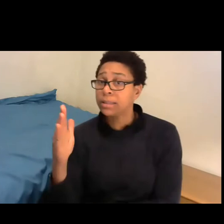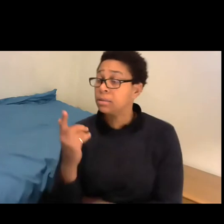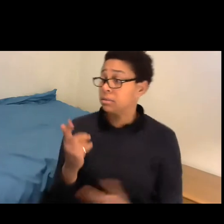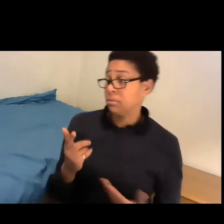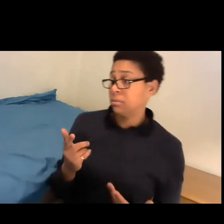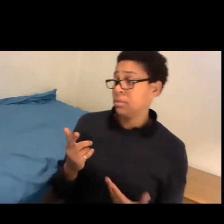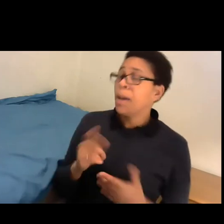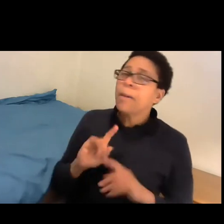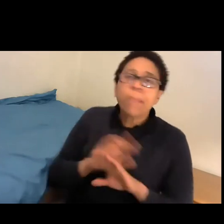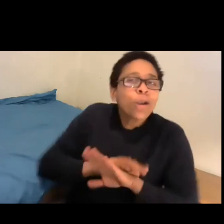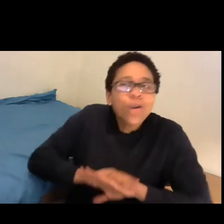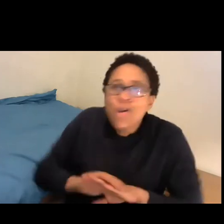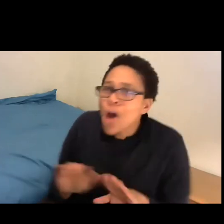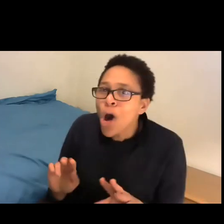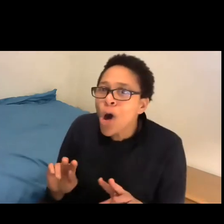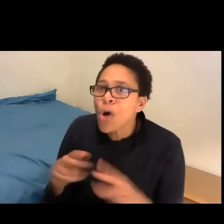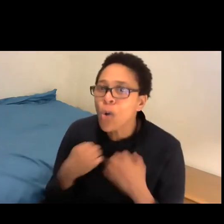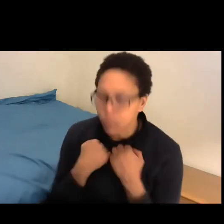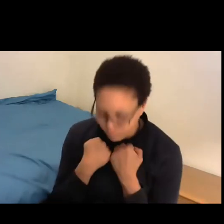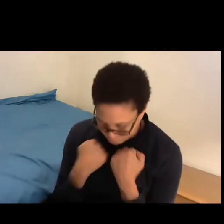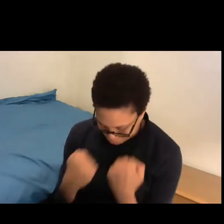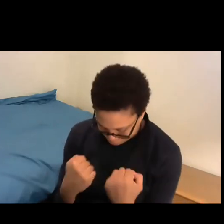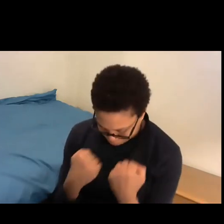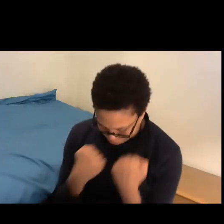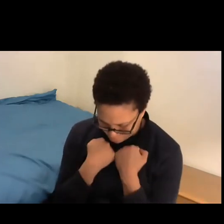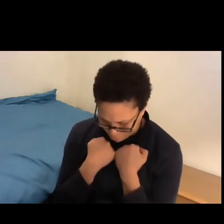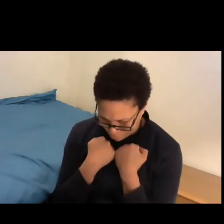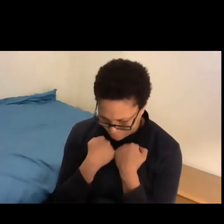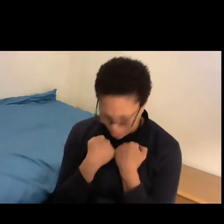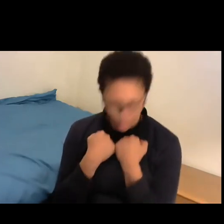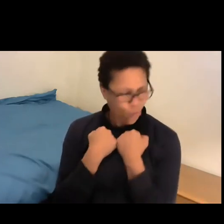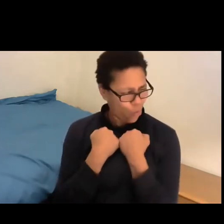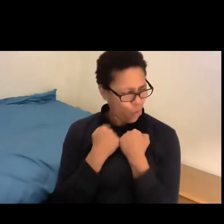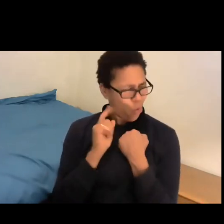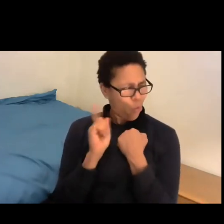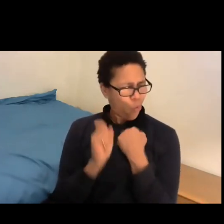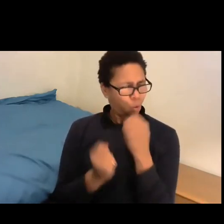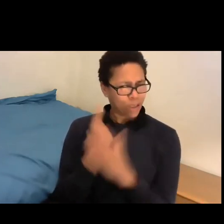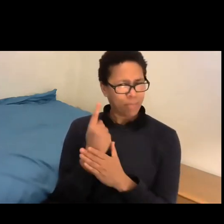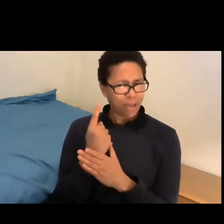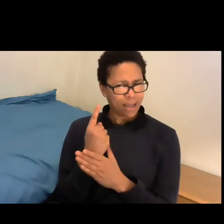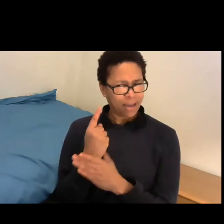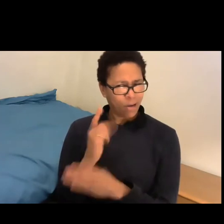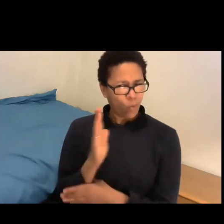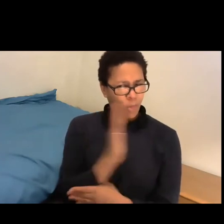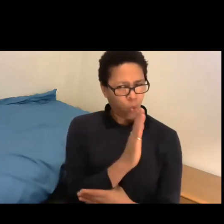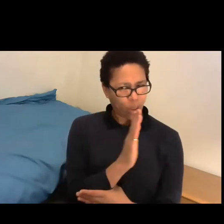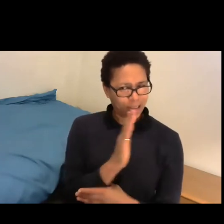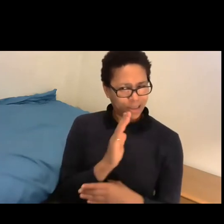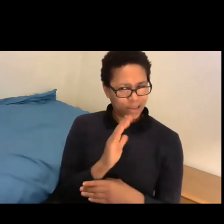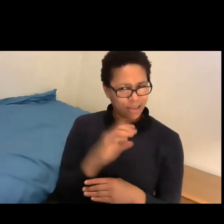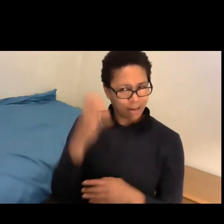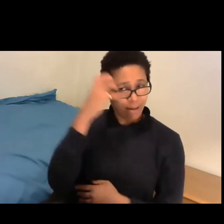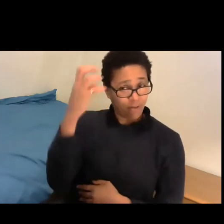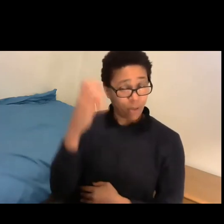eye back on Western governments and what they are doing with the climate crisis. I mean, there are differences that I don't